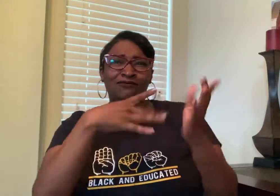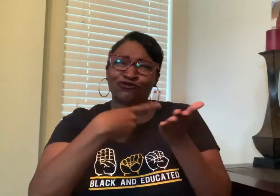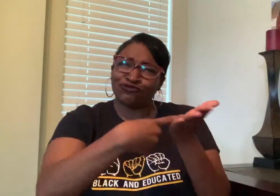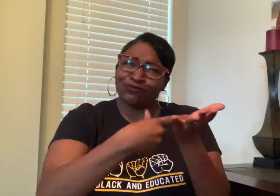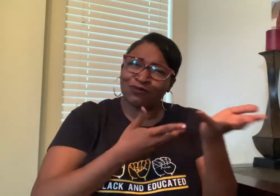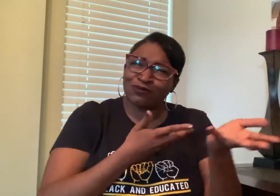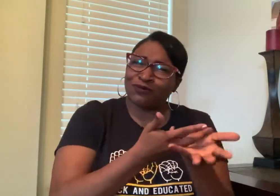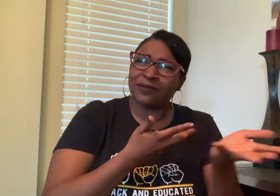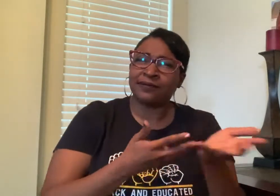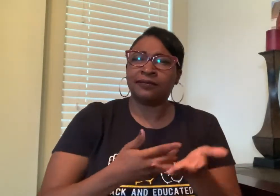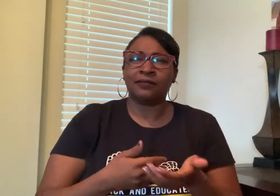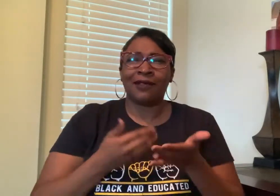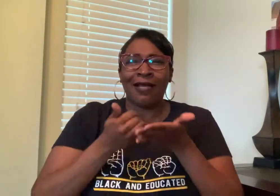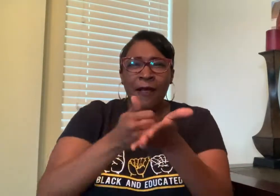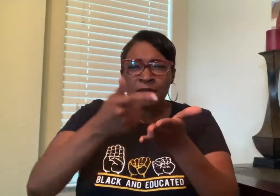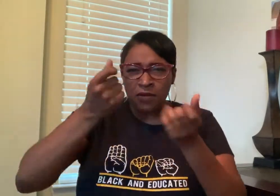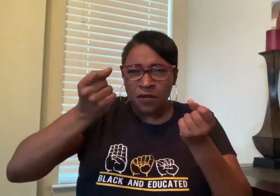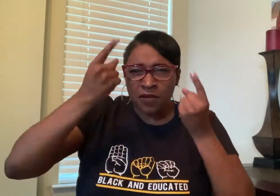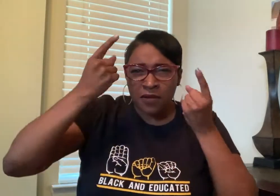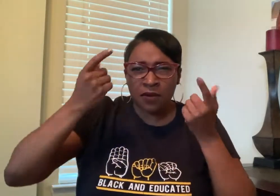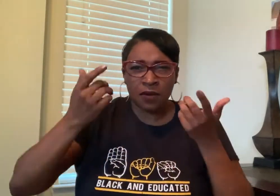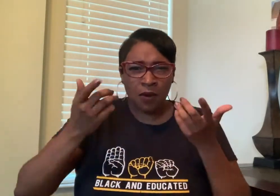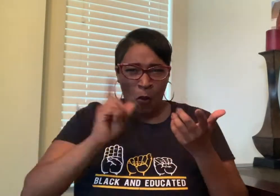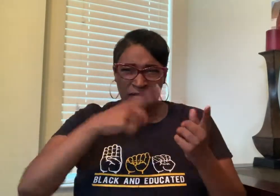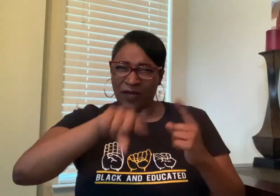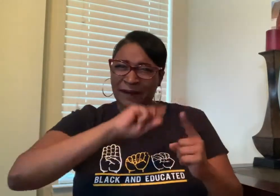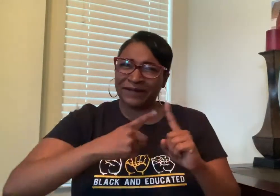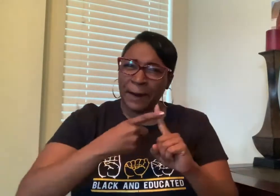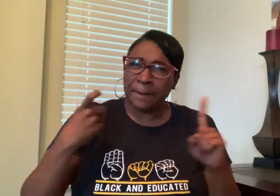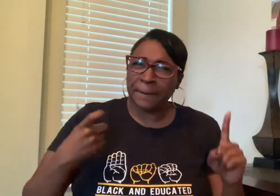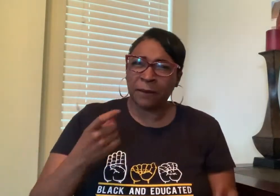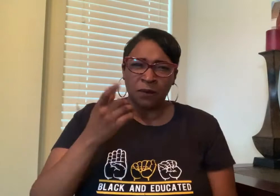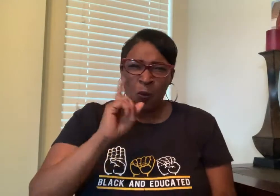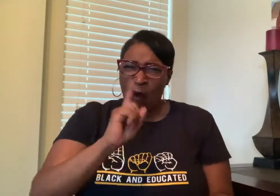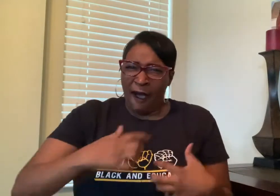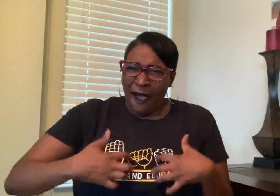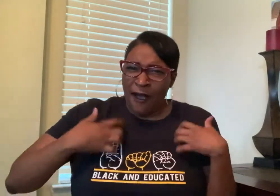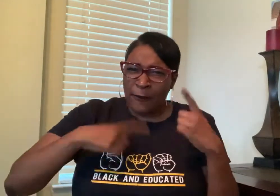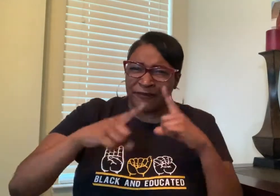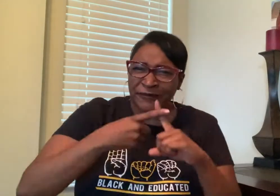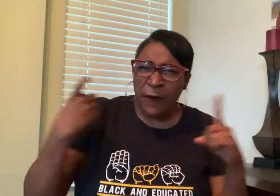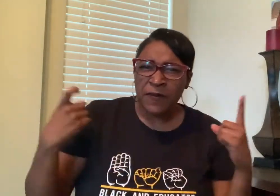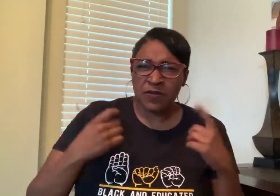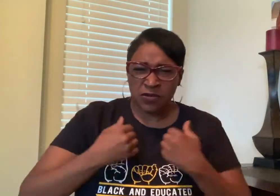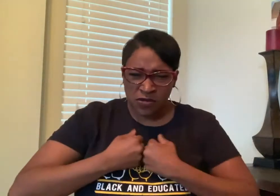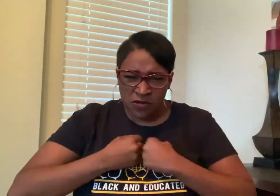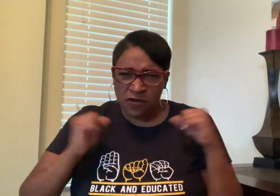Engage with them to gain an understanding of where they are coming from, where any underlying